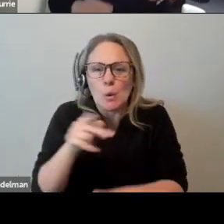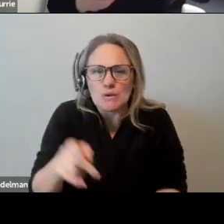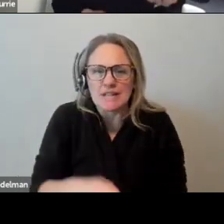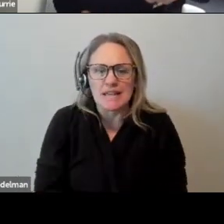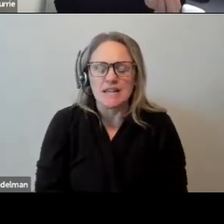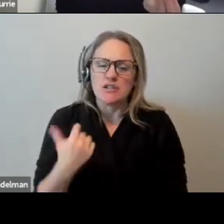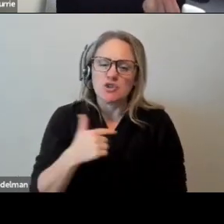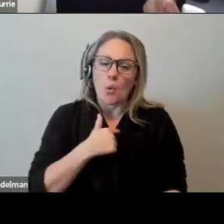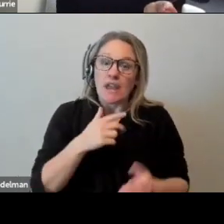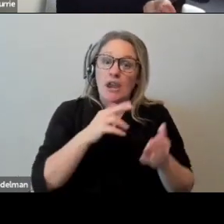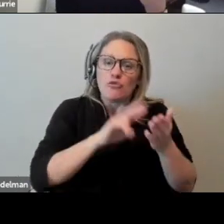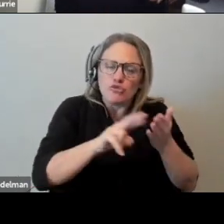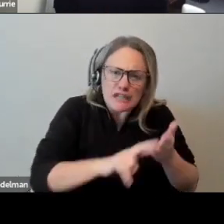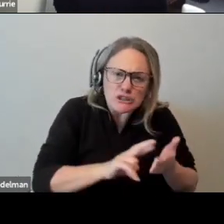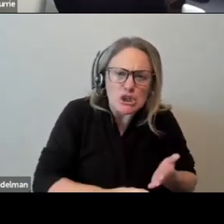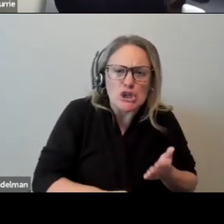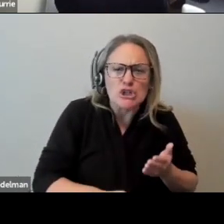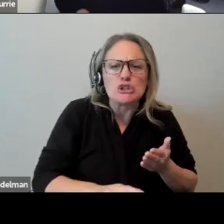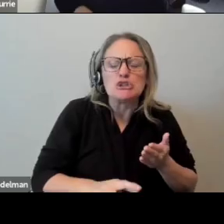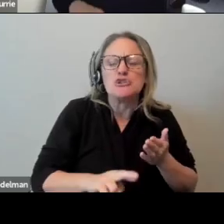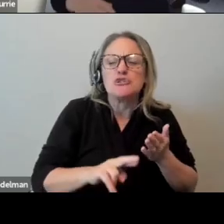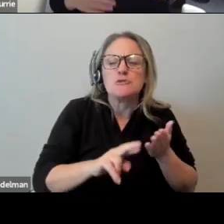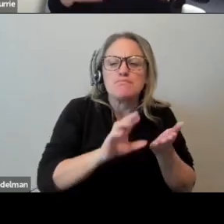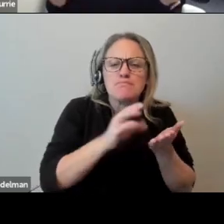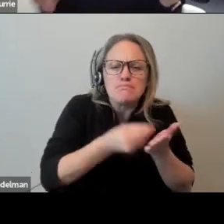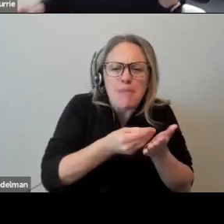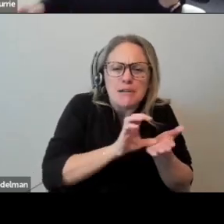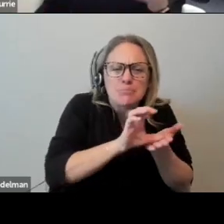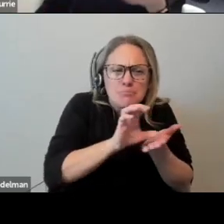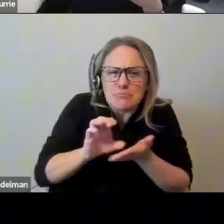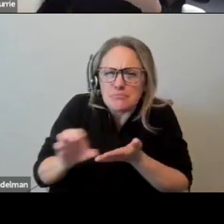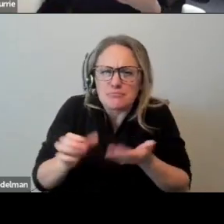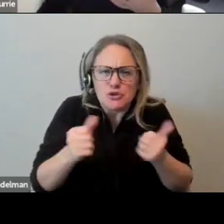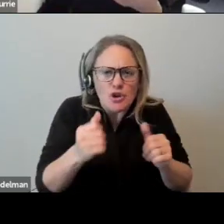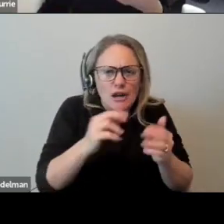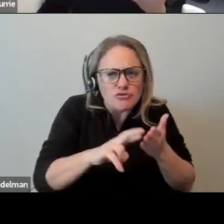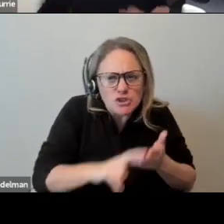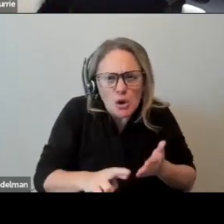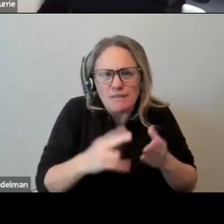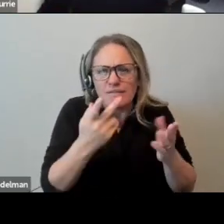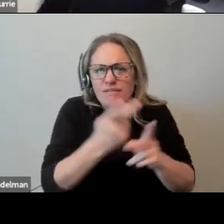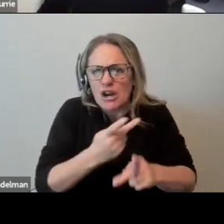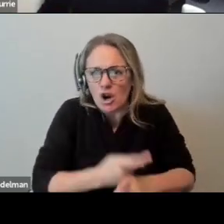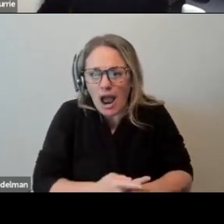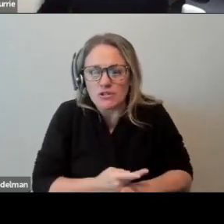we even spent a tiny bit of money on that. And the result findings probably won't surprise you,